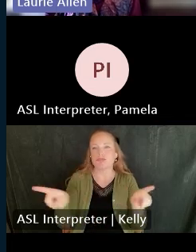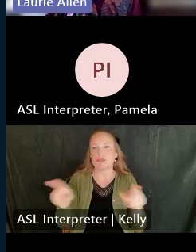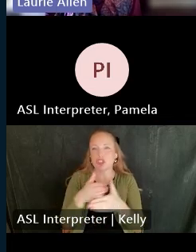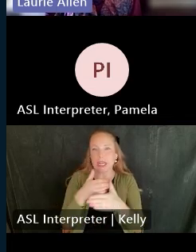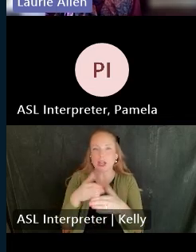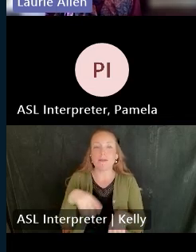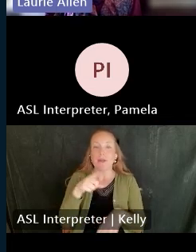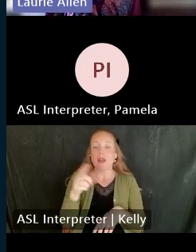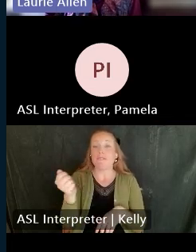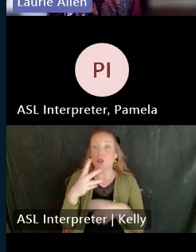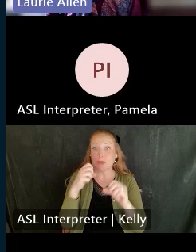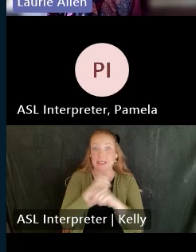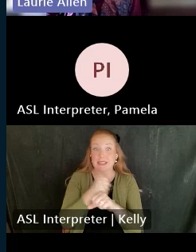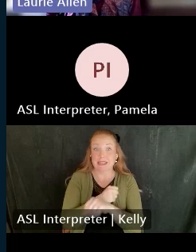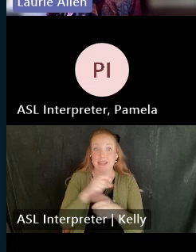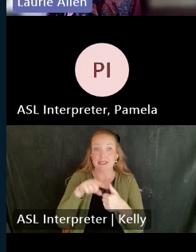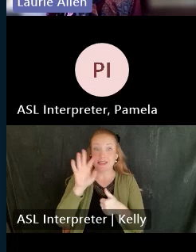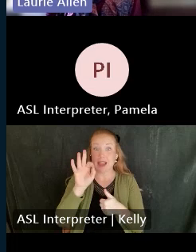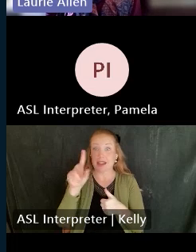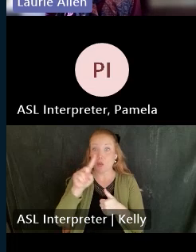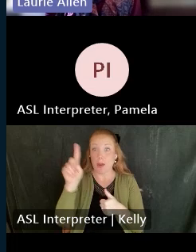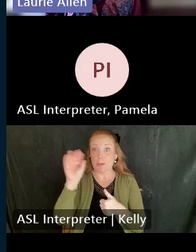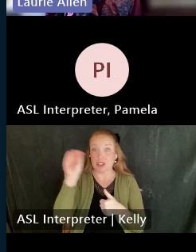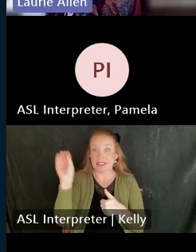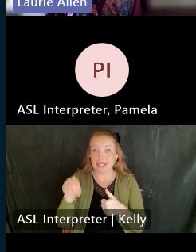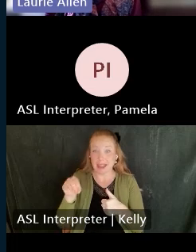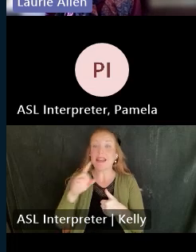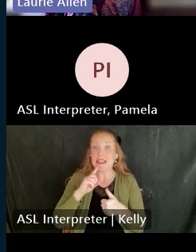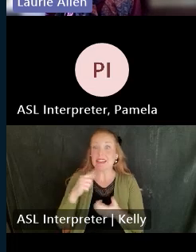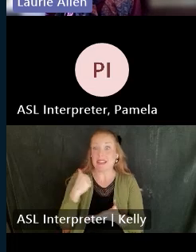91% see Copilot as a helpful assistive technology.